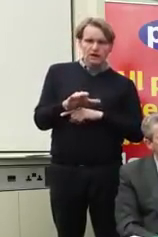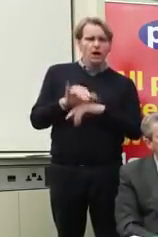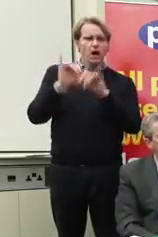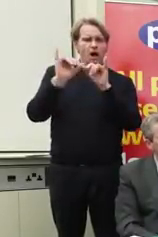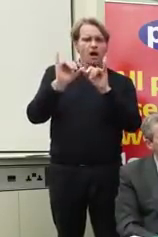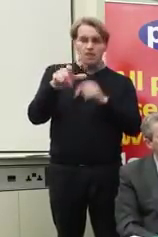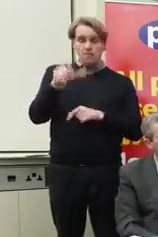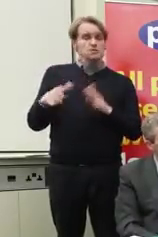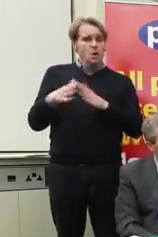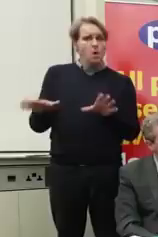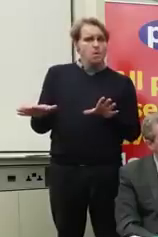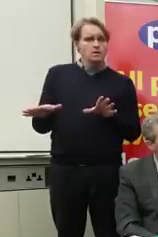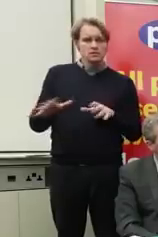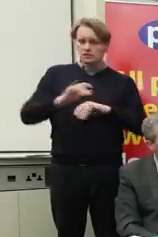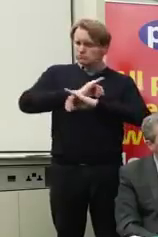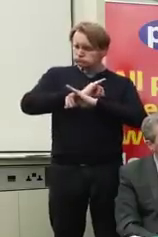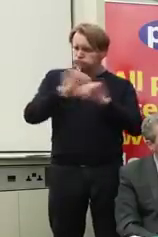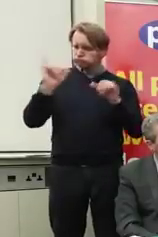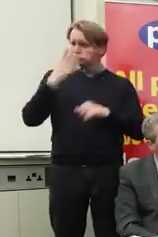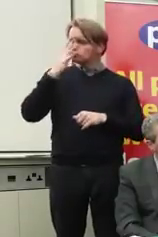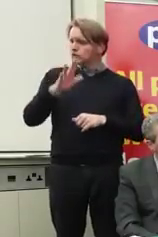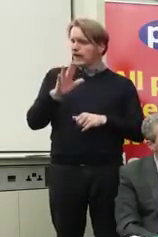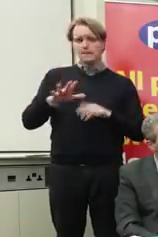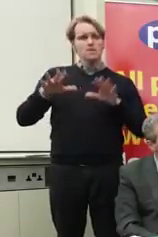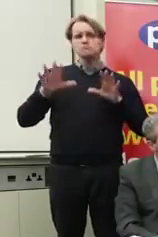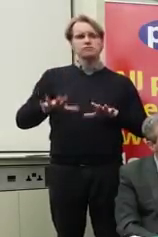situation in our country at the moment and the way in which the Chancellor